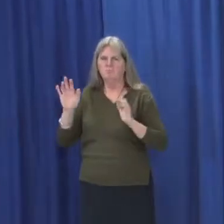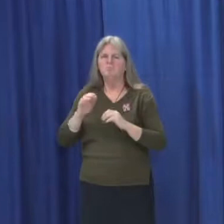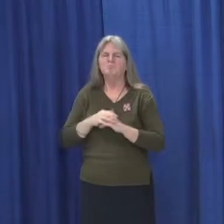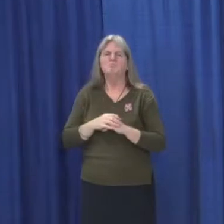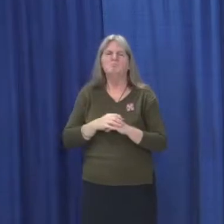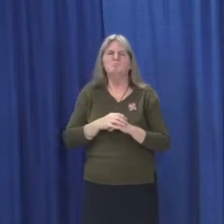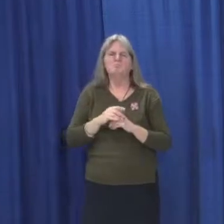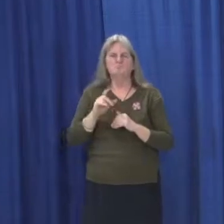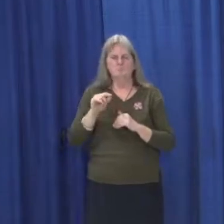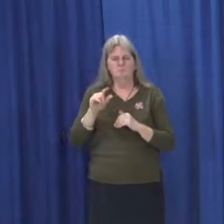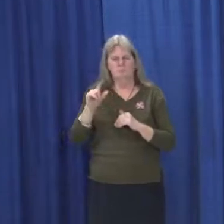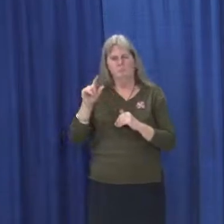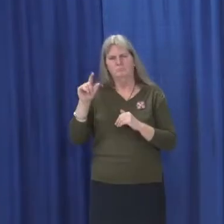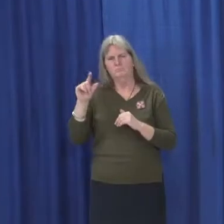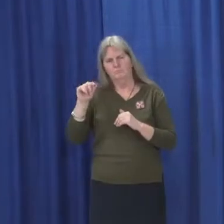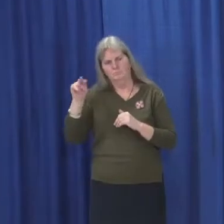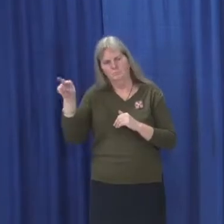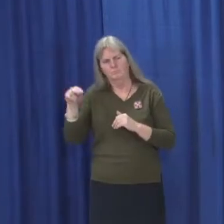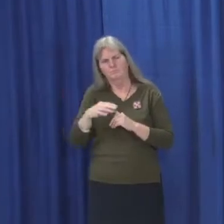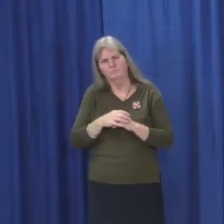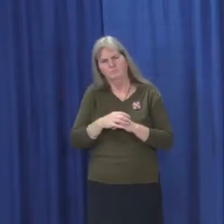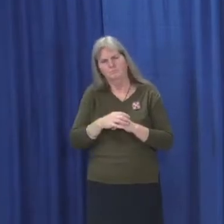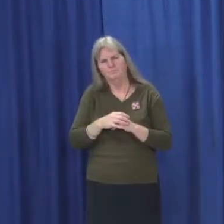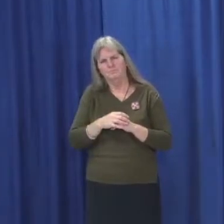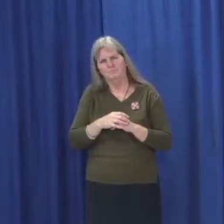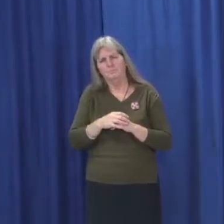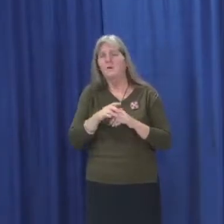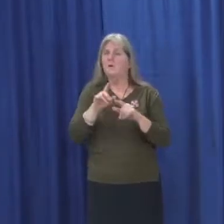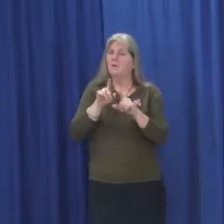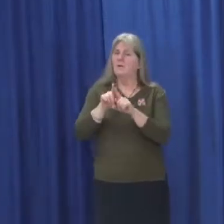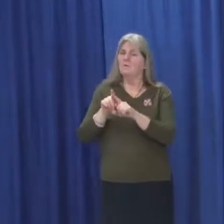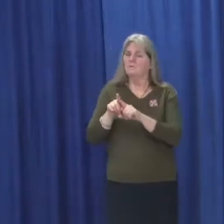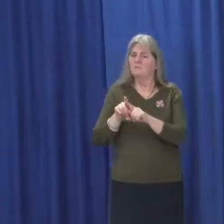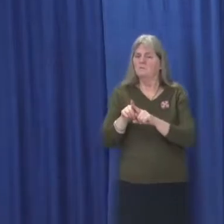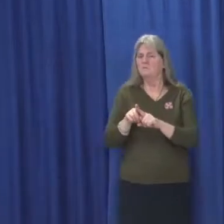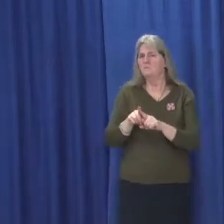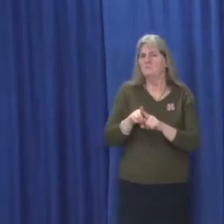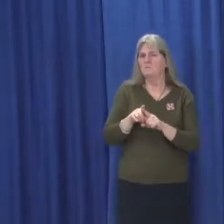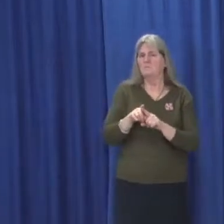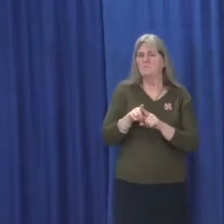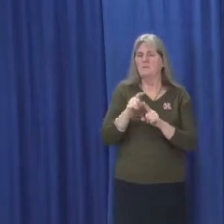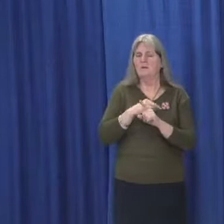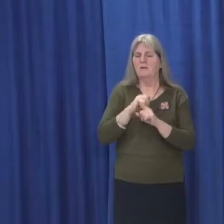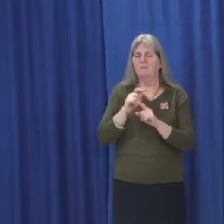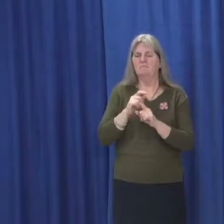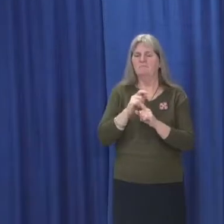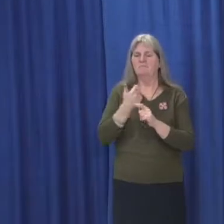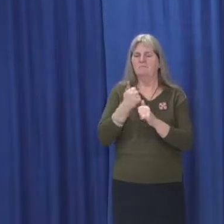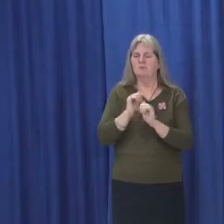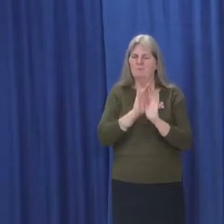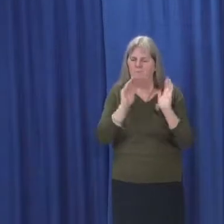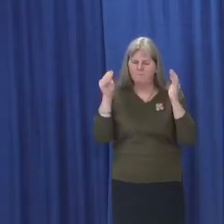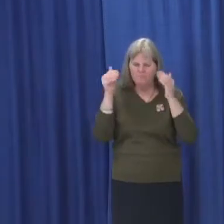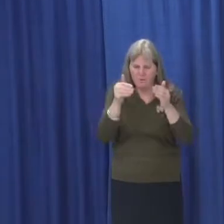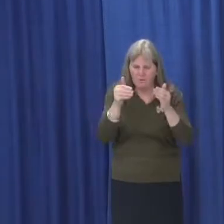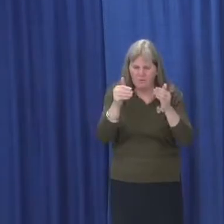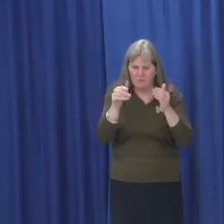and we also react in a targeted manner when we see cases in